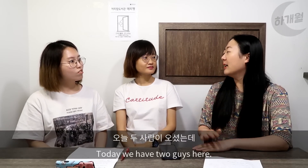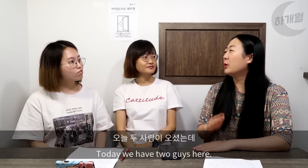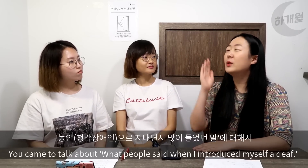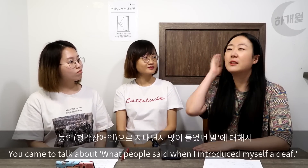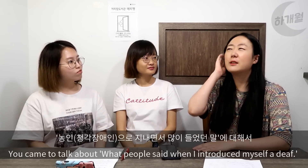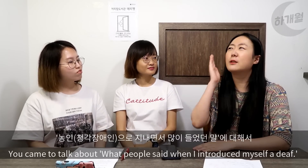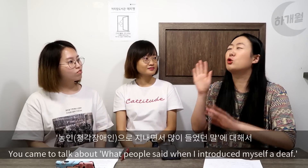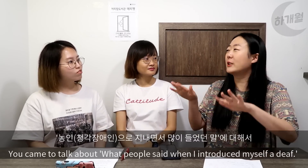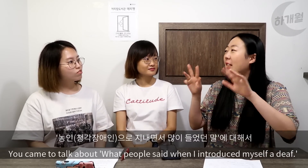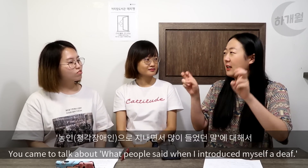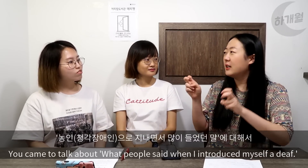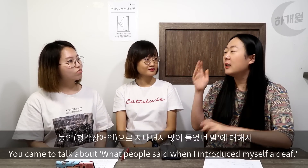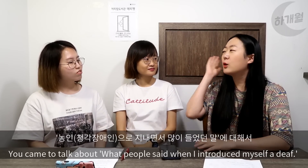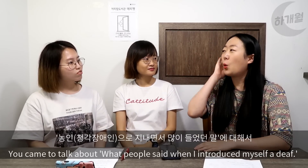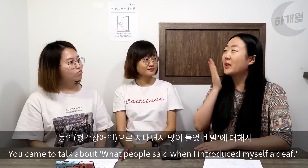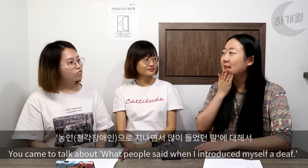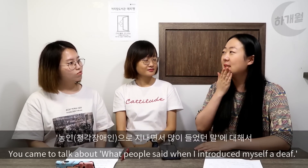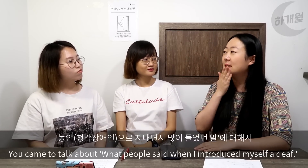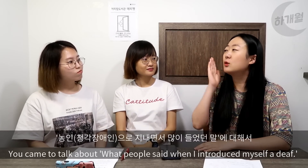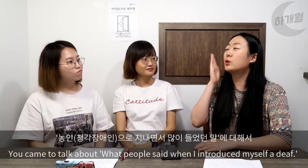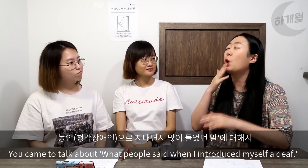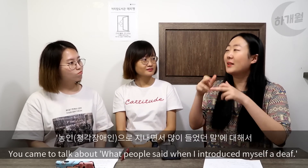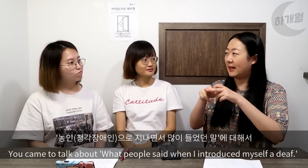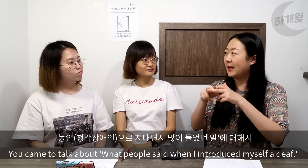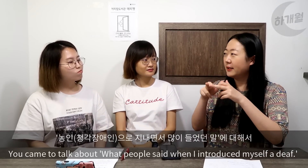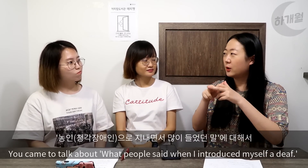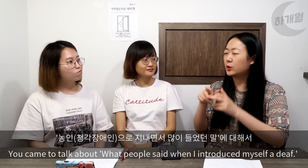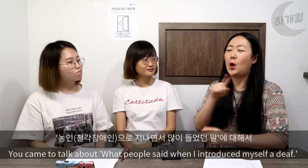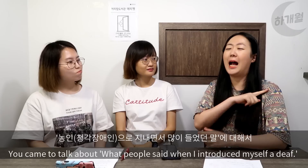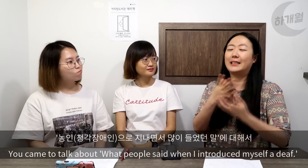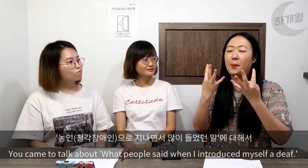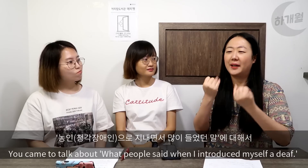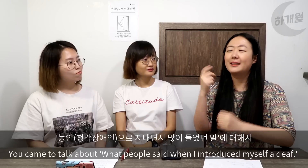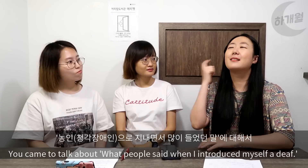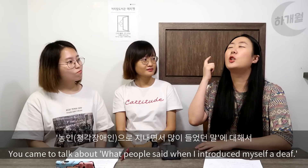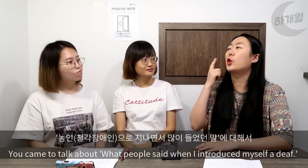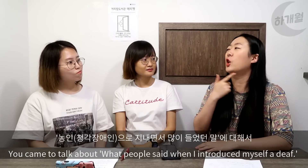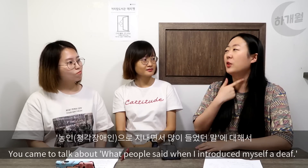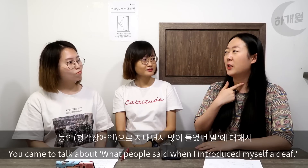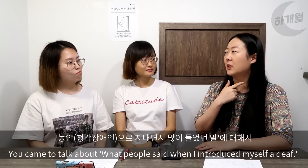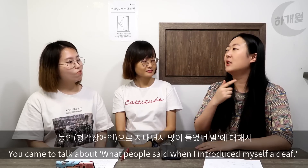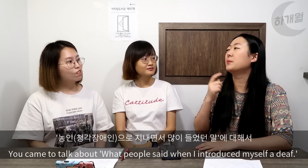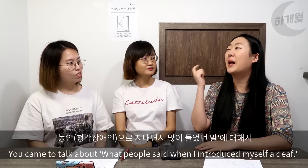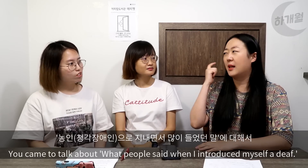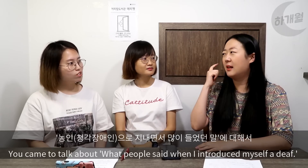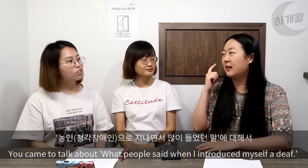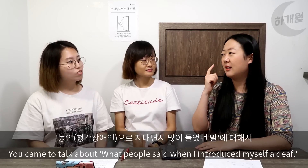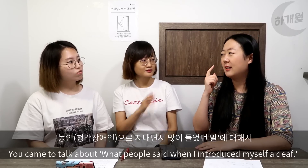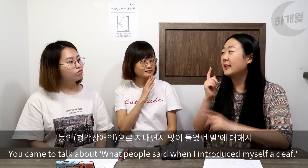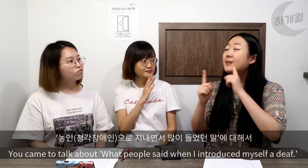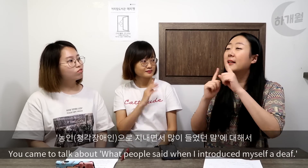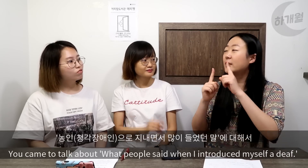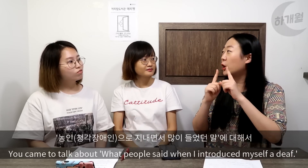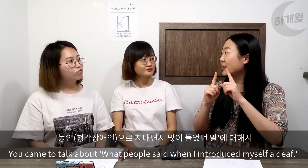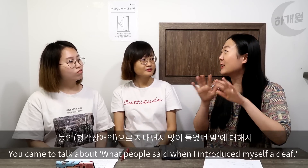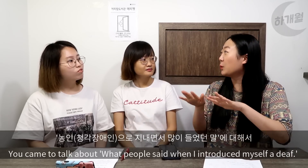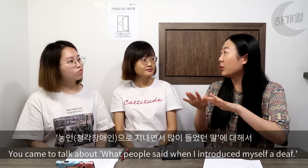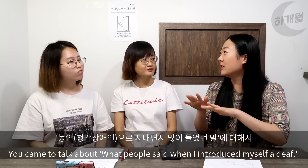You came to talk about 'What people said when I introduced myself a deaf.'